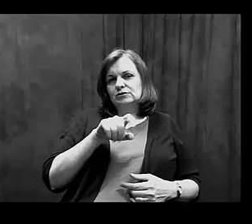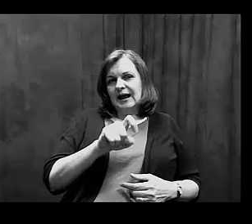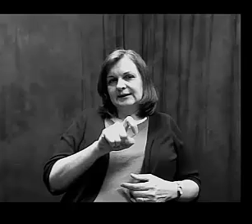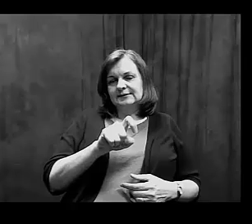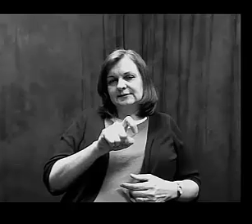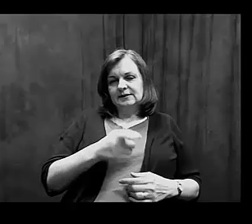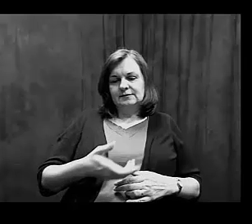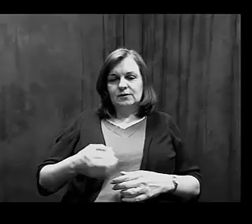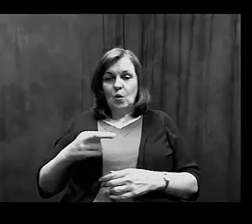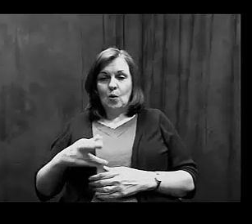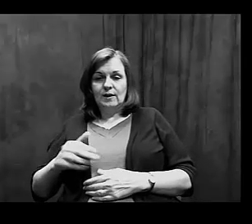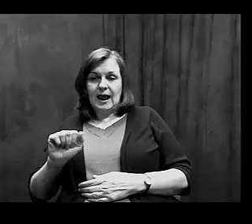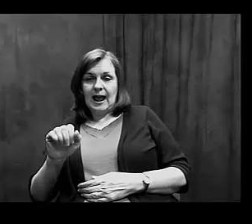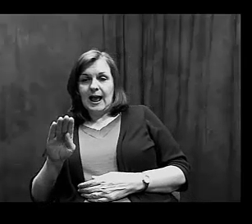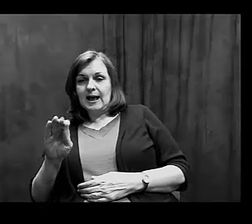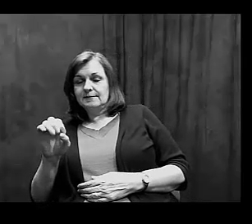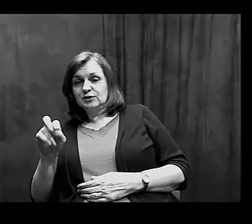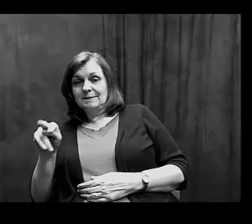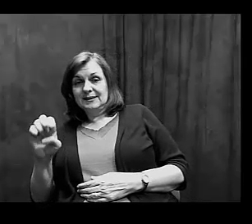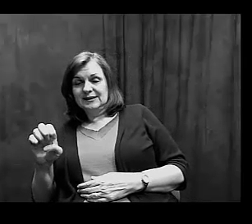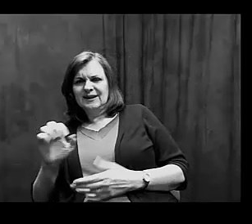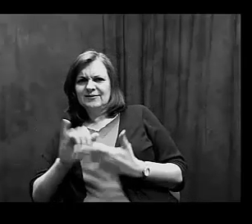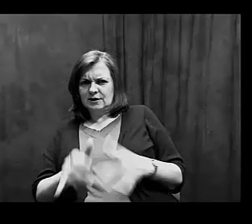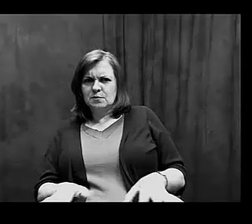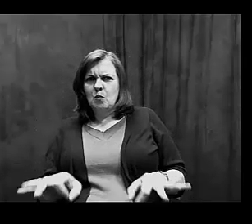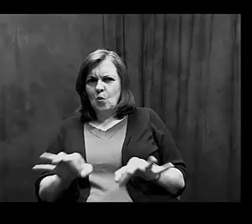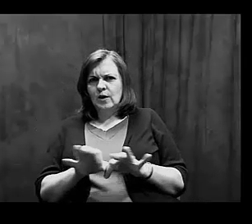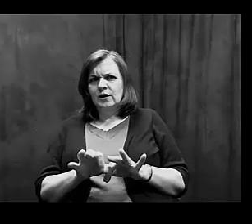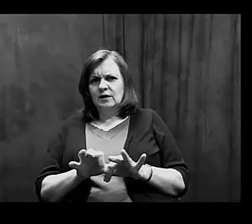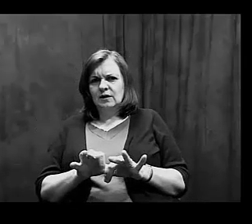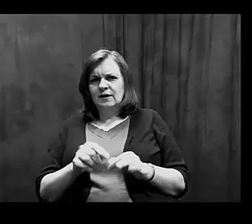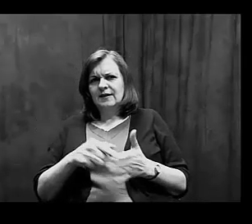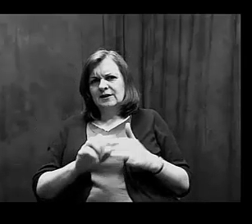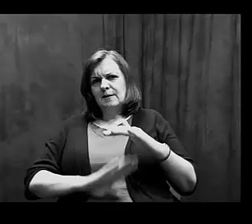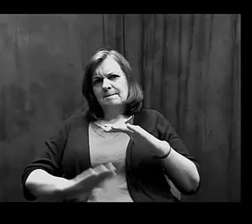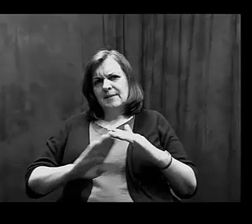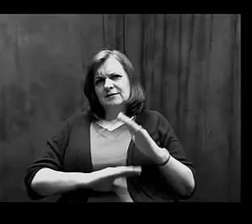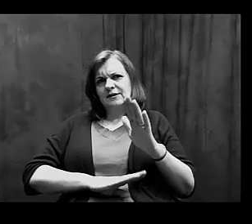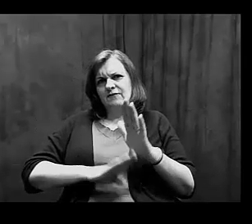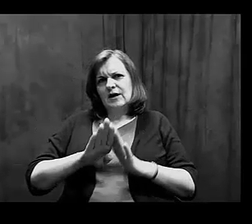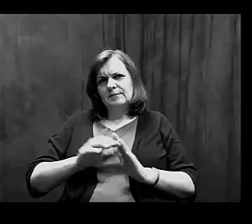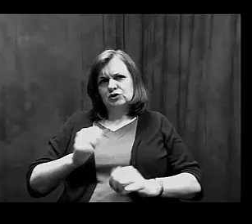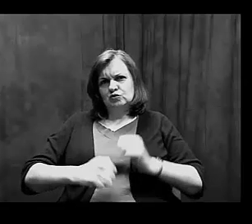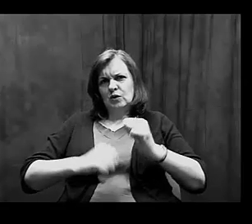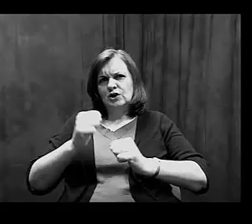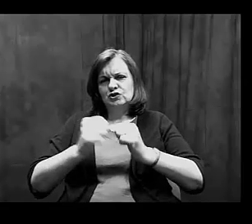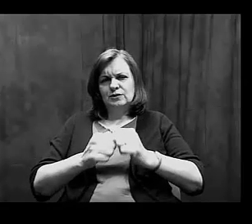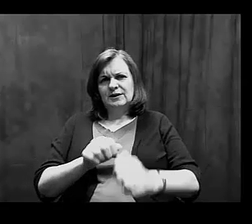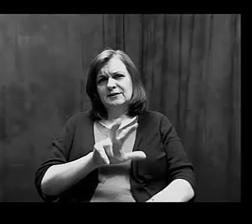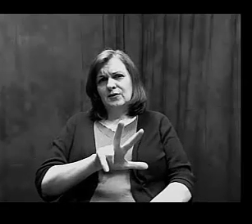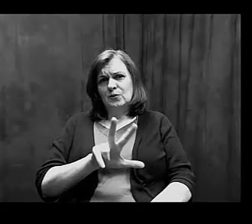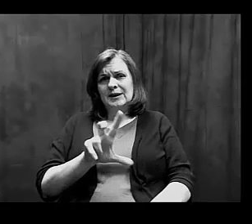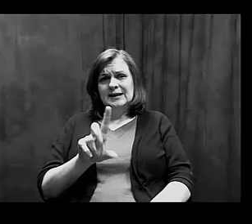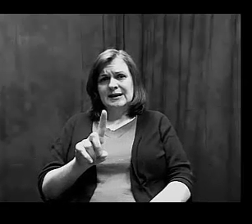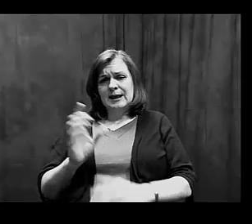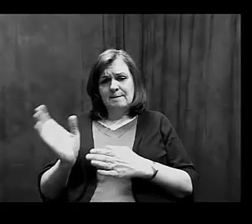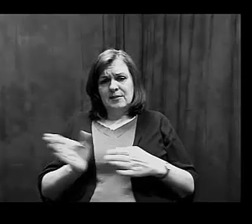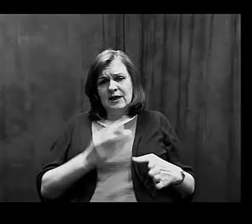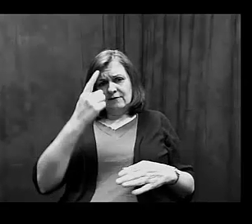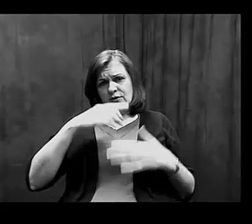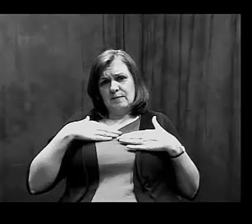these are important this is basic developmental structure it's a three dimensional plan that's the important thing with morphogens